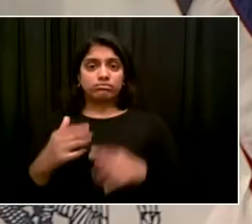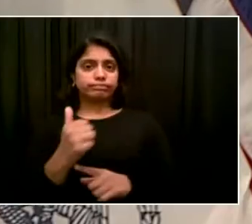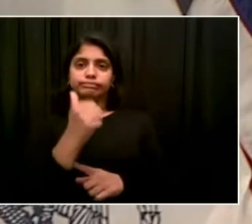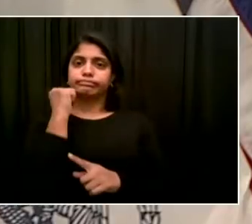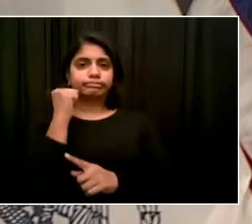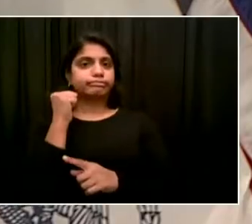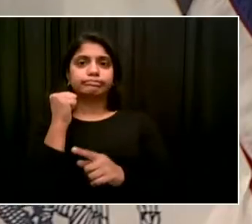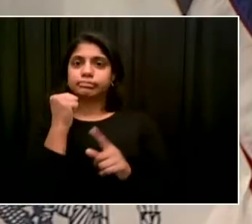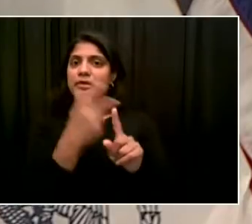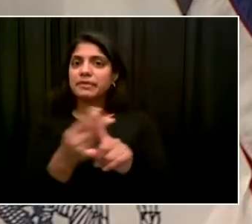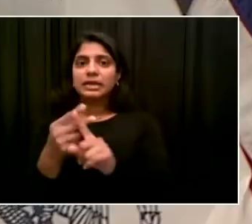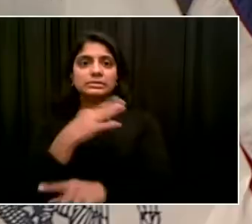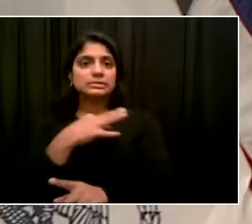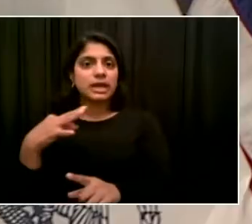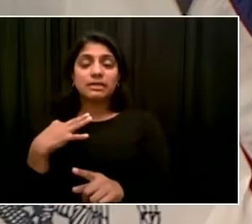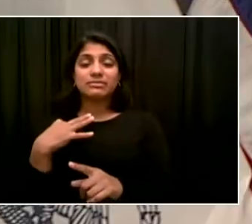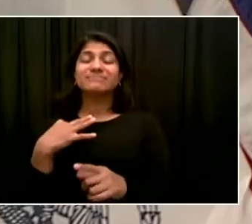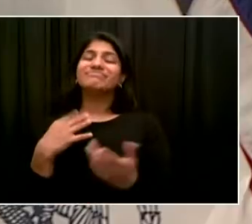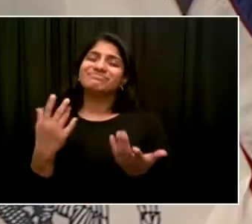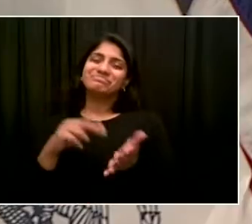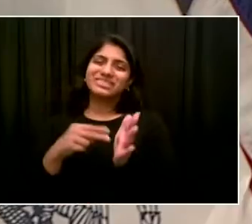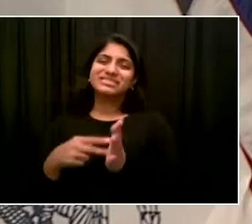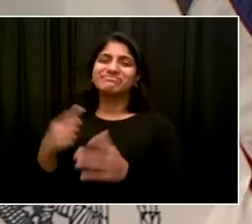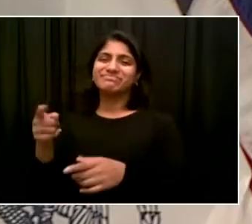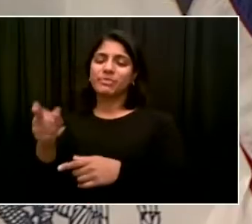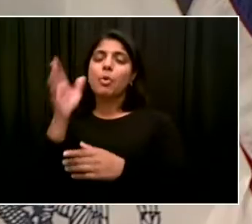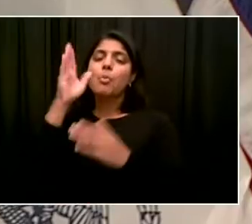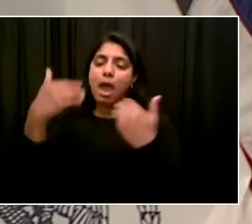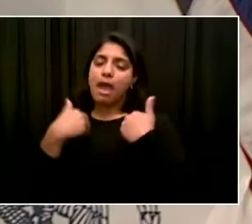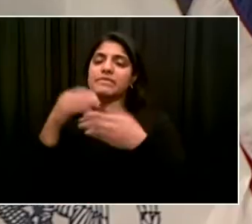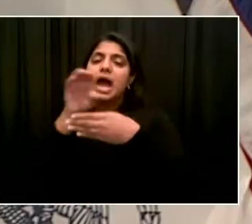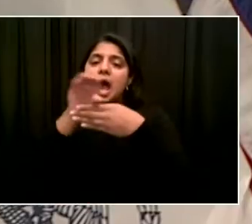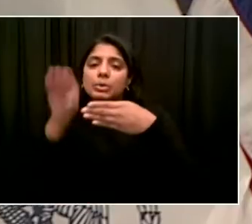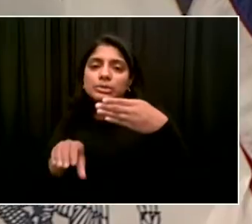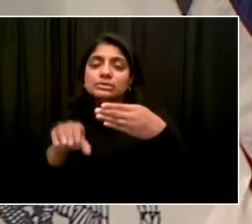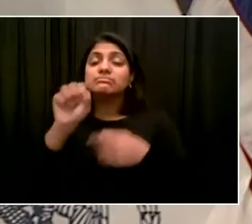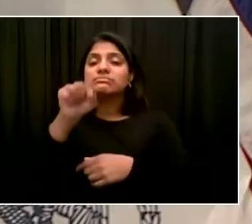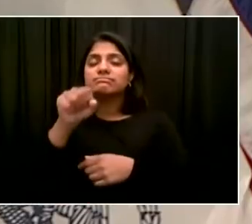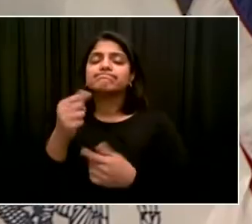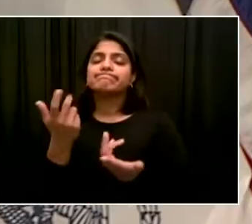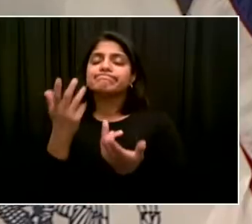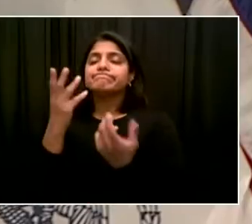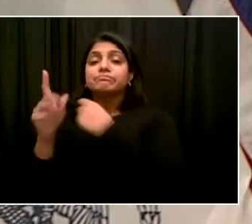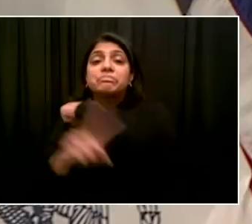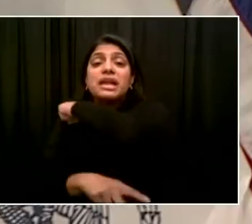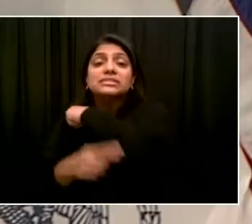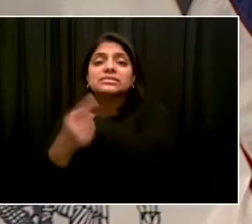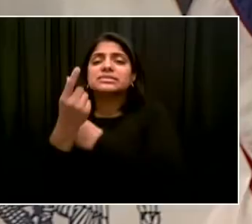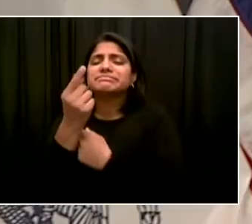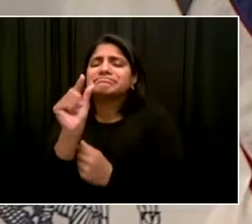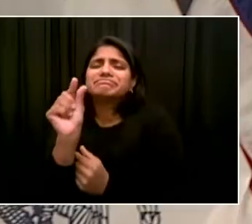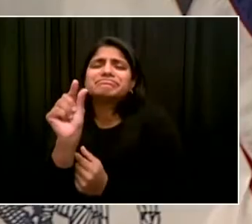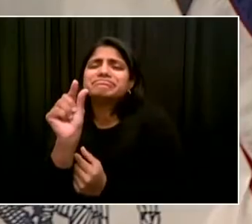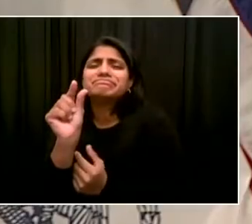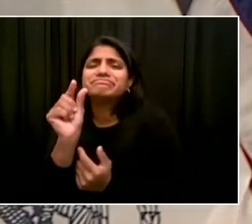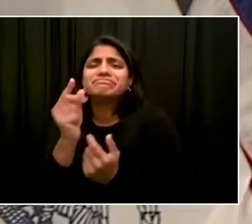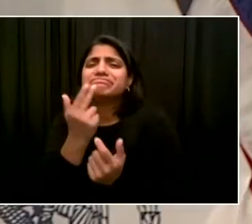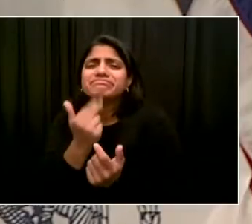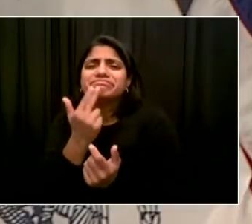COMPLY THERE ARE PENALTIES THEY STARTED A LOW LEVEL AND HETN THEY GROW IF